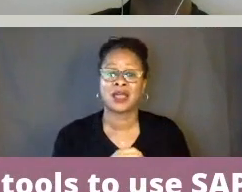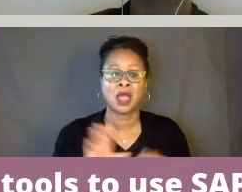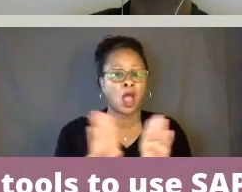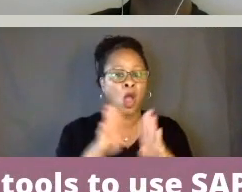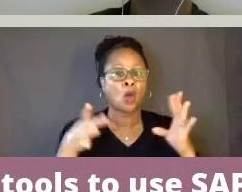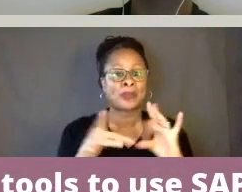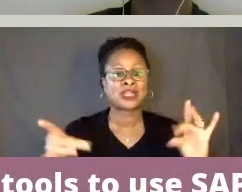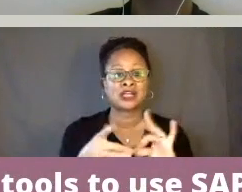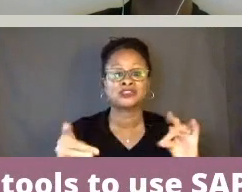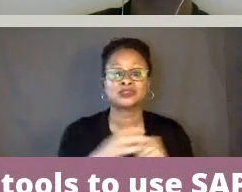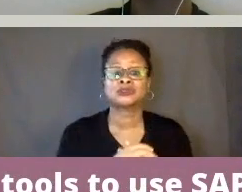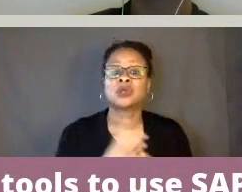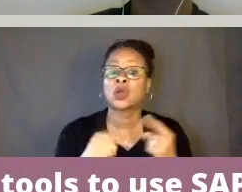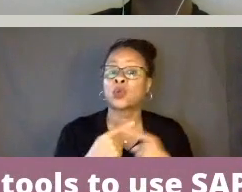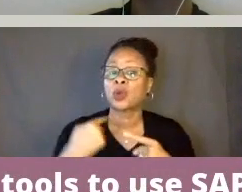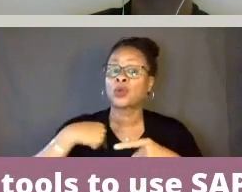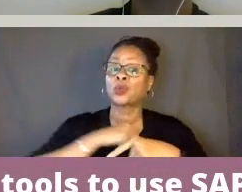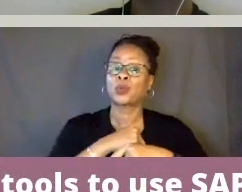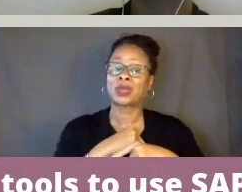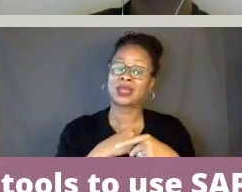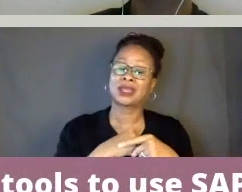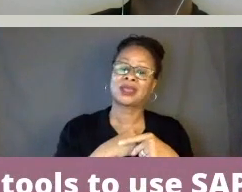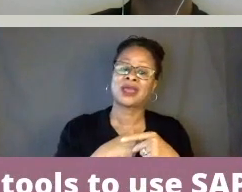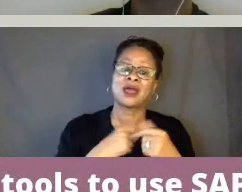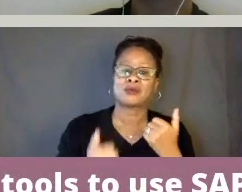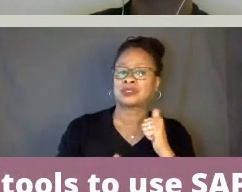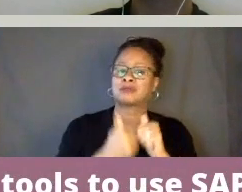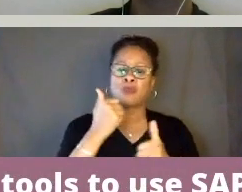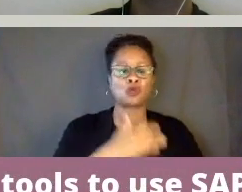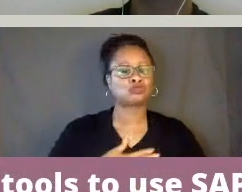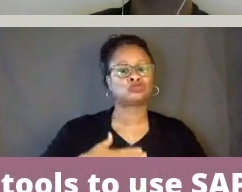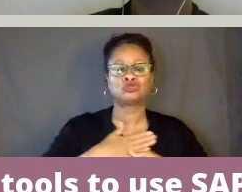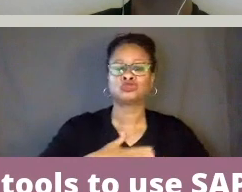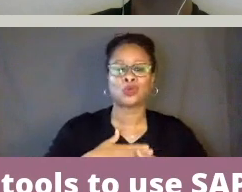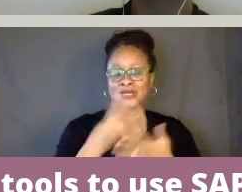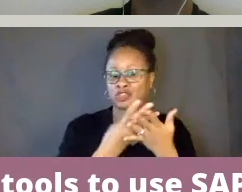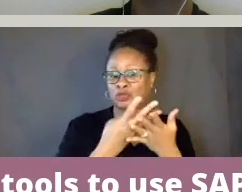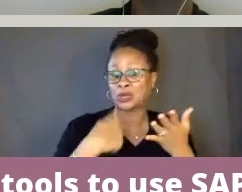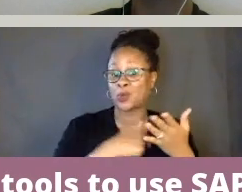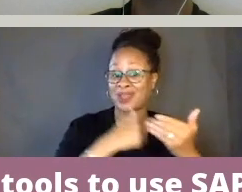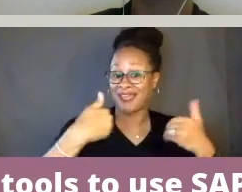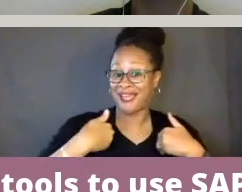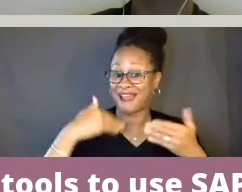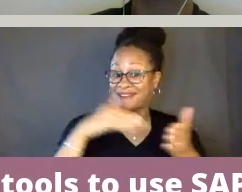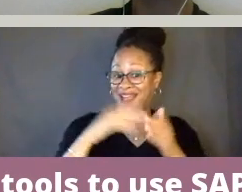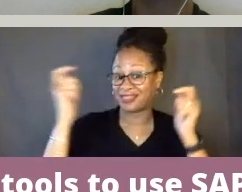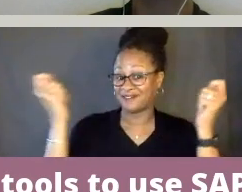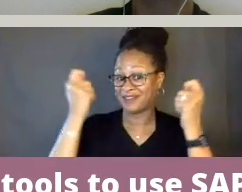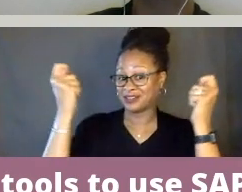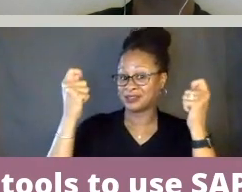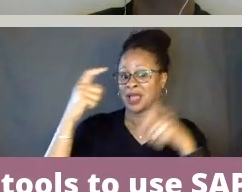was, for me, the most joyous screening we had at the festival because we really were watching it